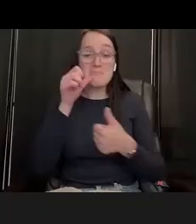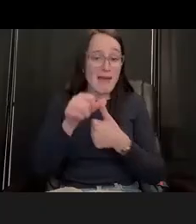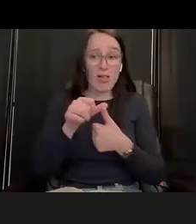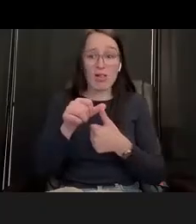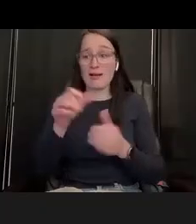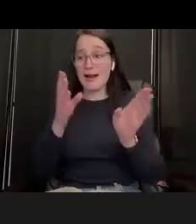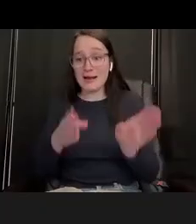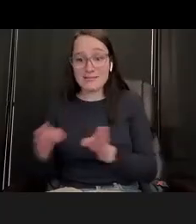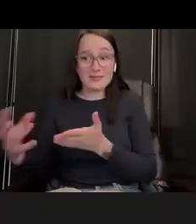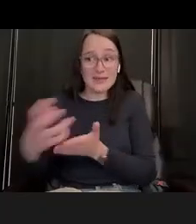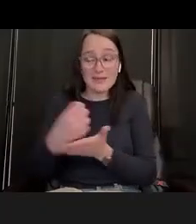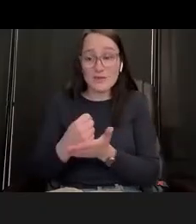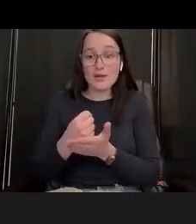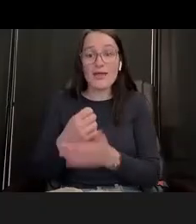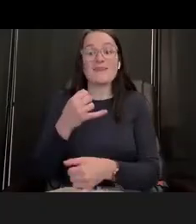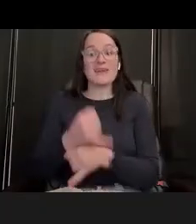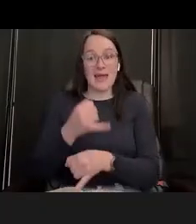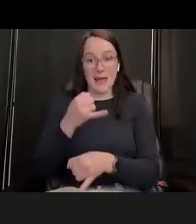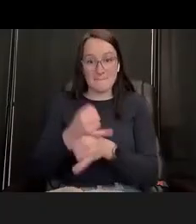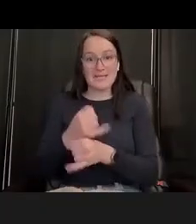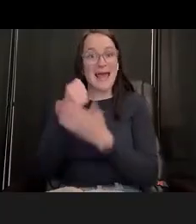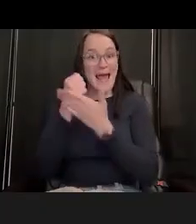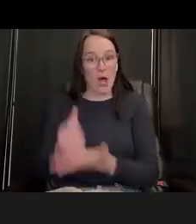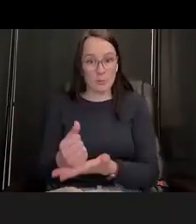quietly saying back, you're on the right path because it's giving them the color, you know,